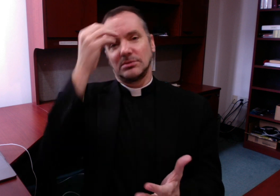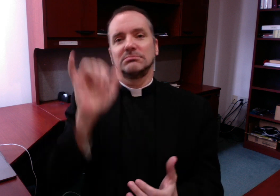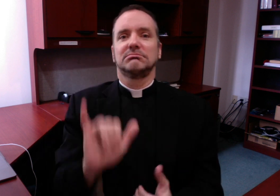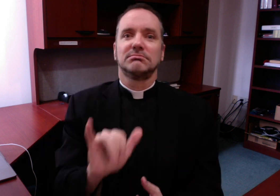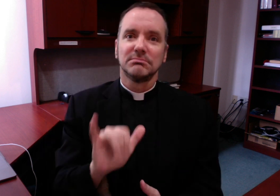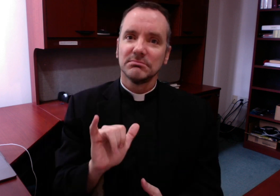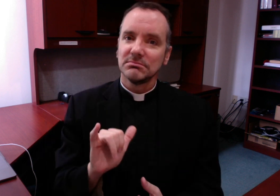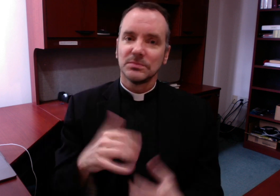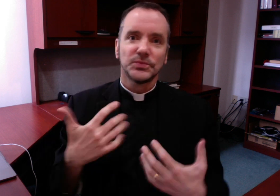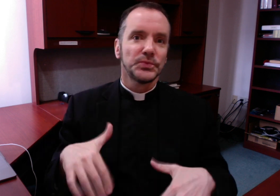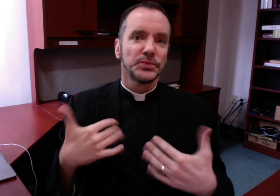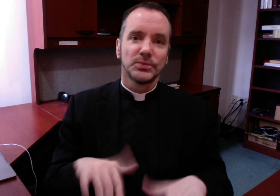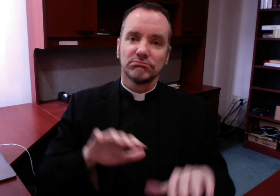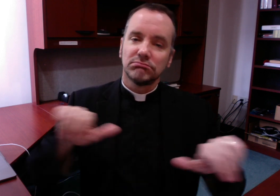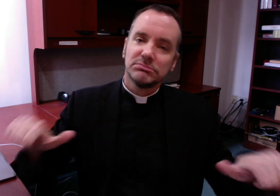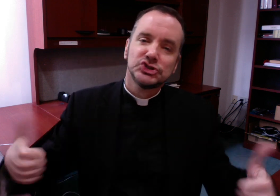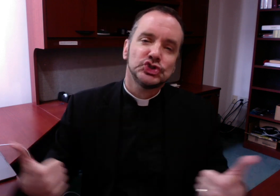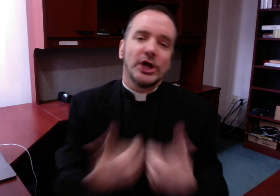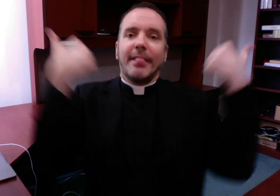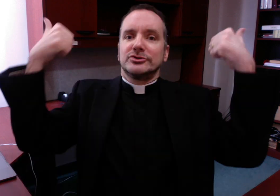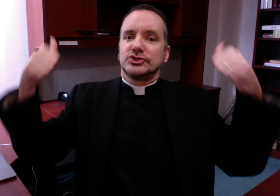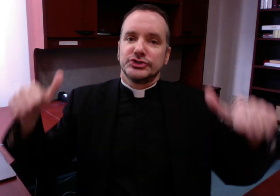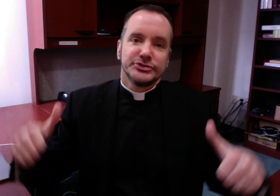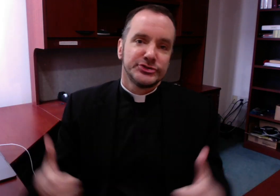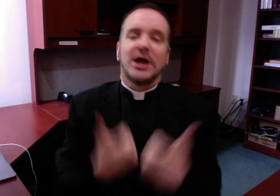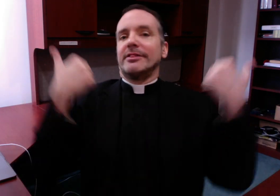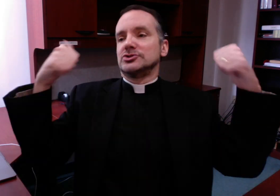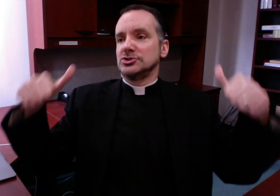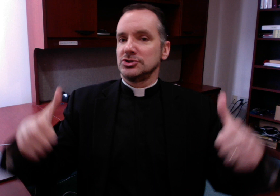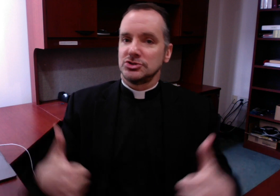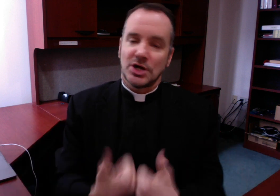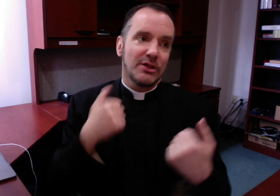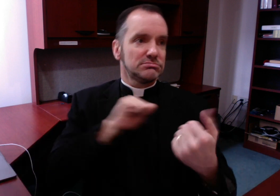we learned a lot about suffering through many challenges, and overcoming many